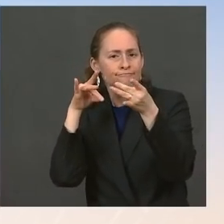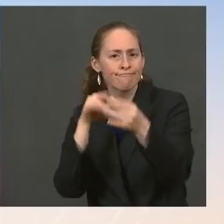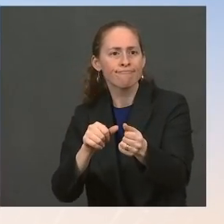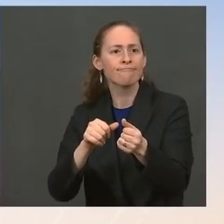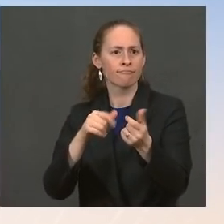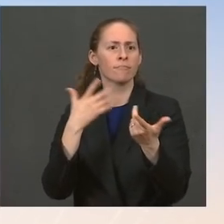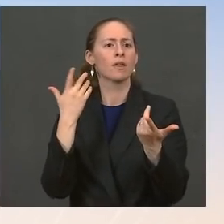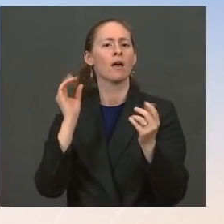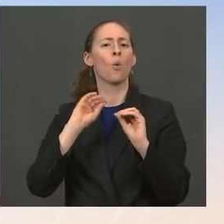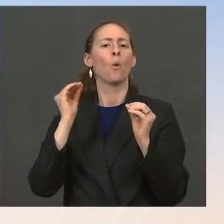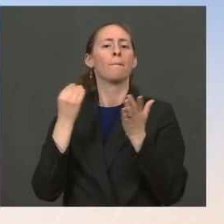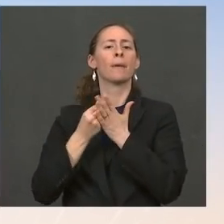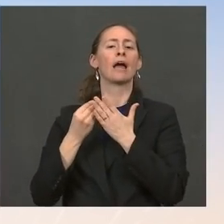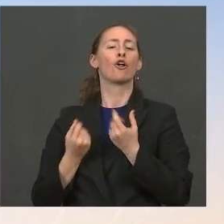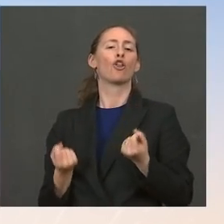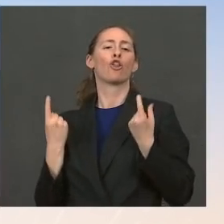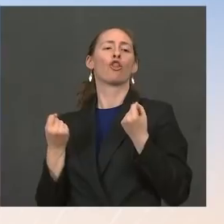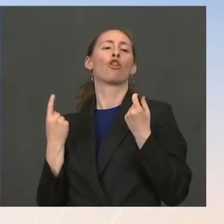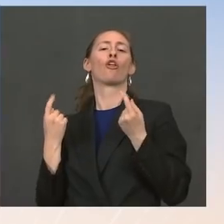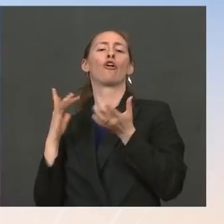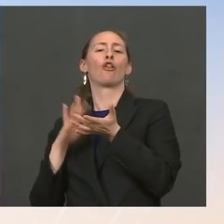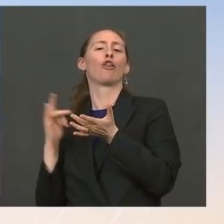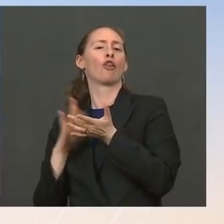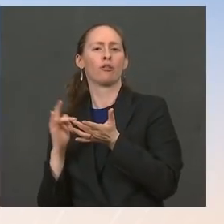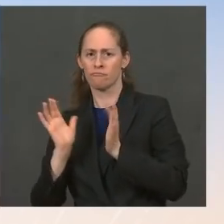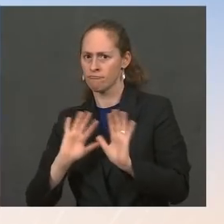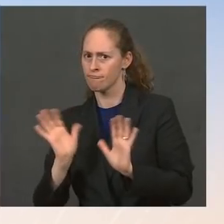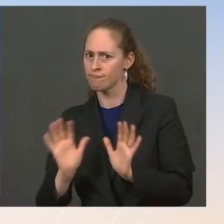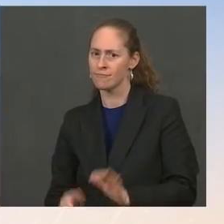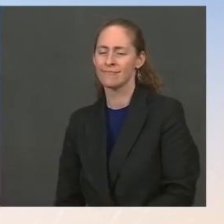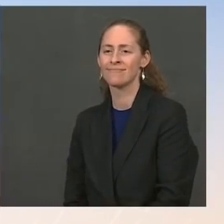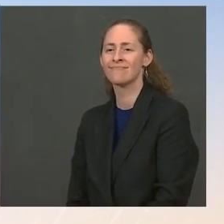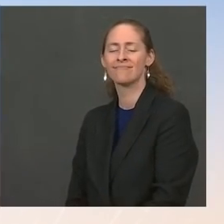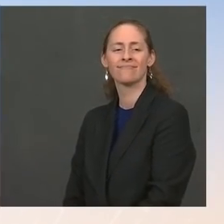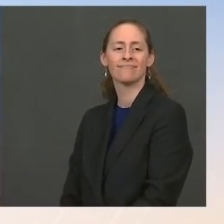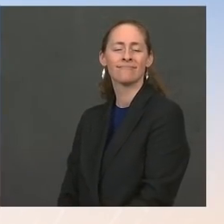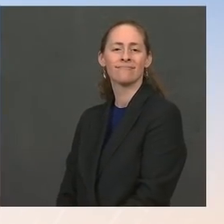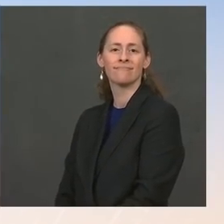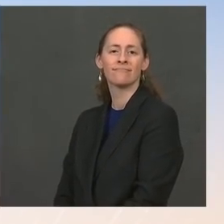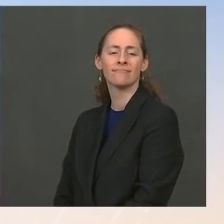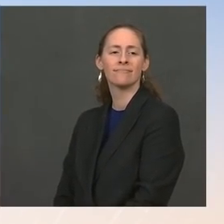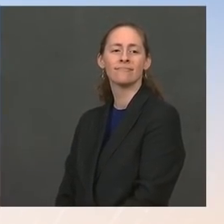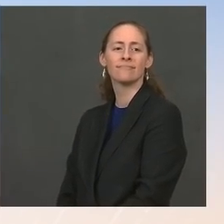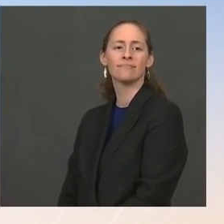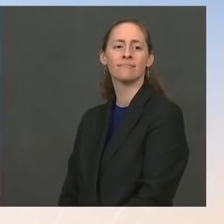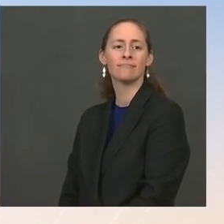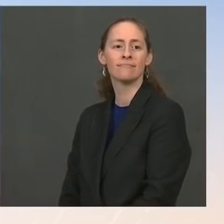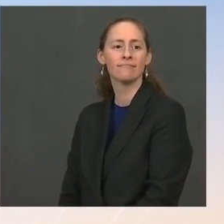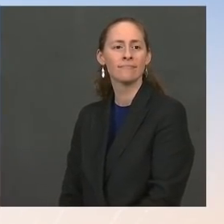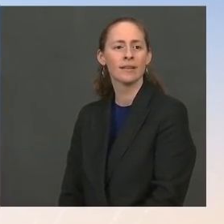Can I ask you one quick question -- sorry, last one -- on the turkeys, if you don't mind. Ms. Psaki: Oh, the -- those turkeys. Yes.